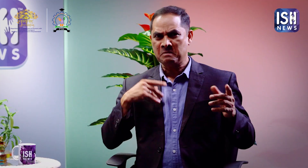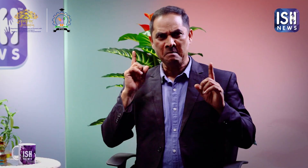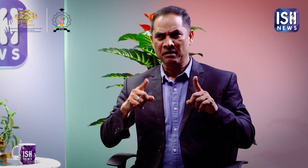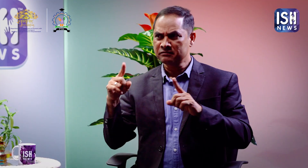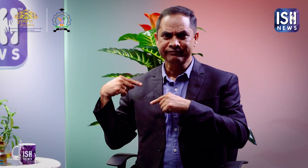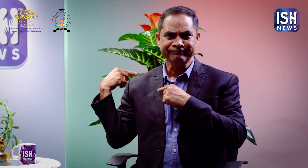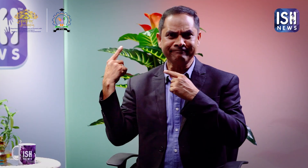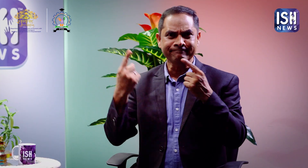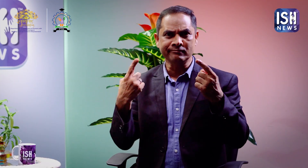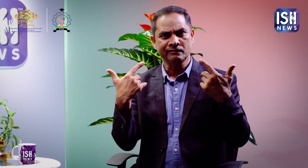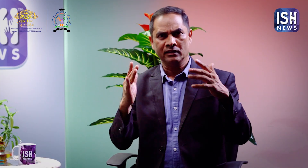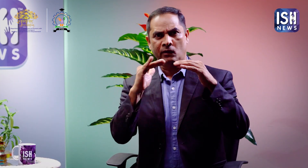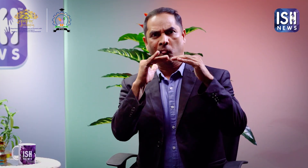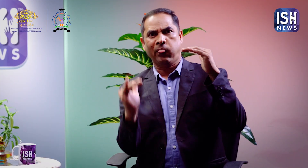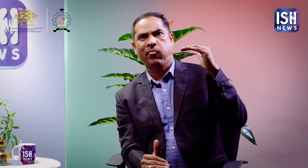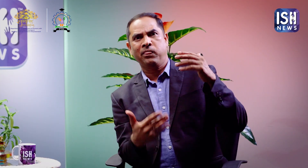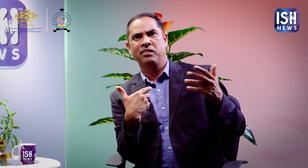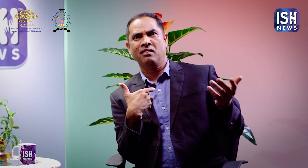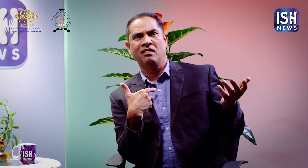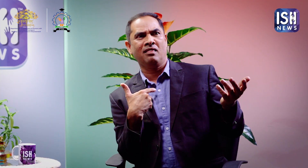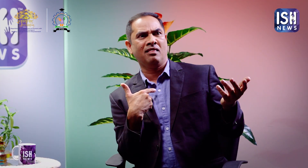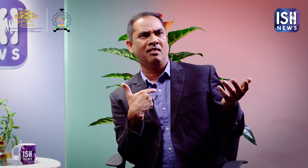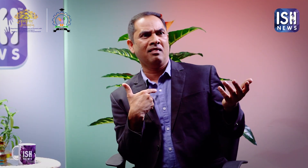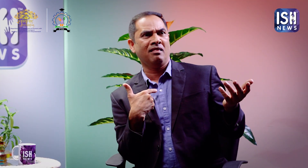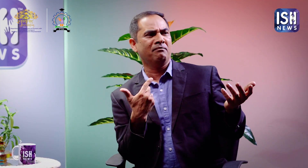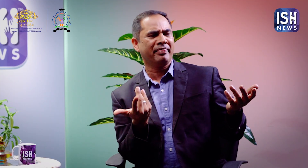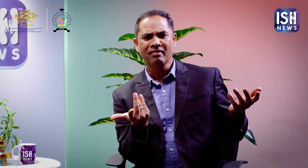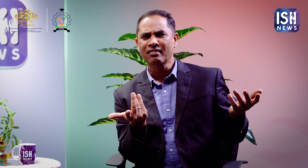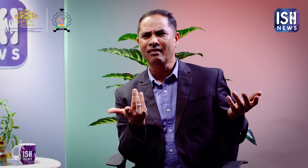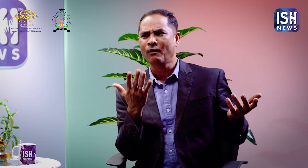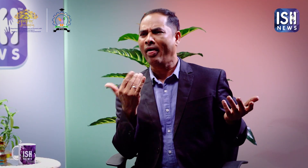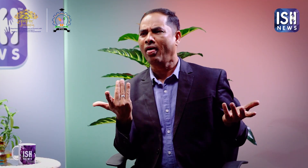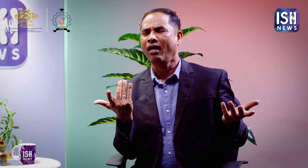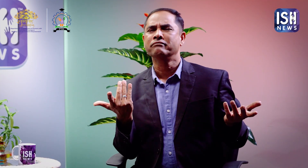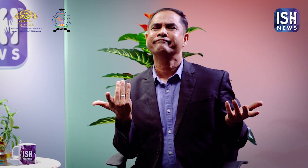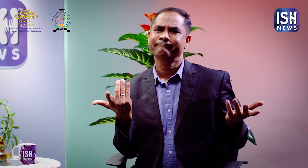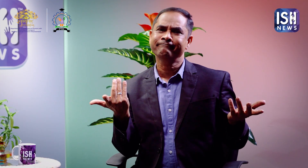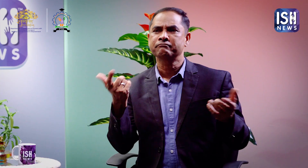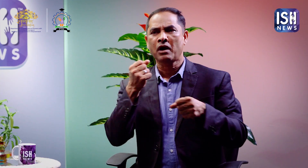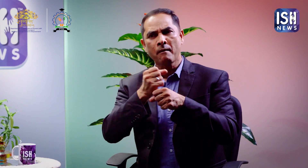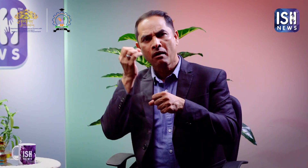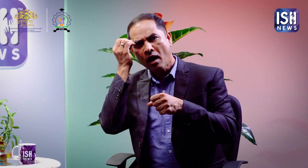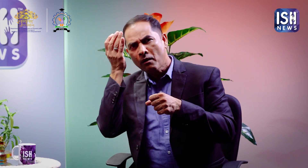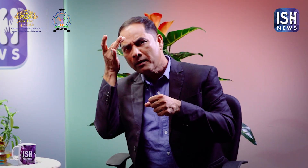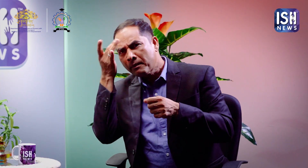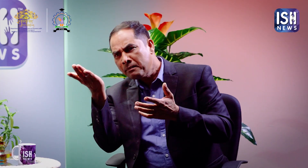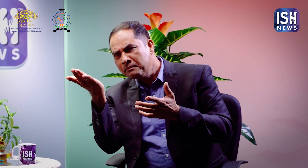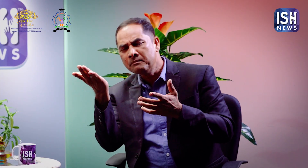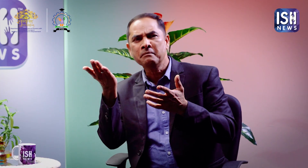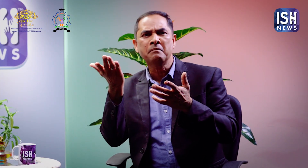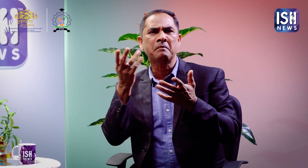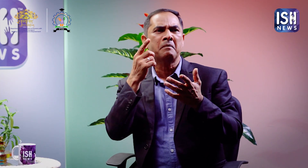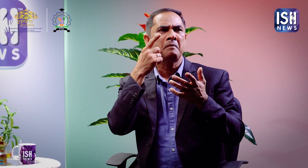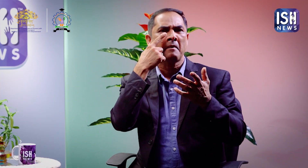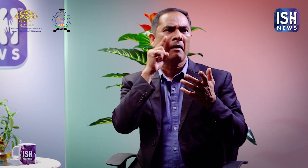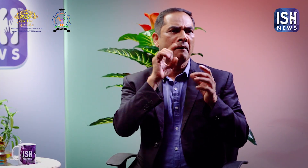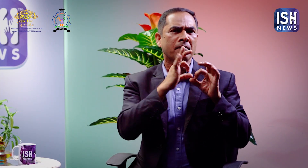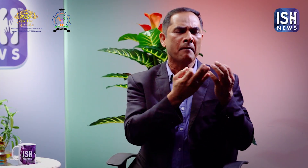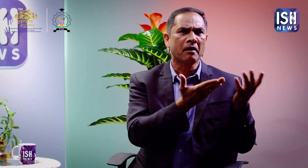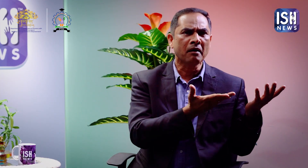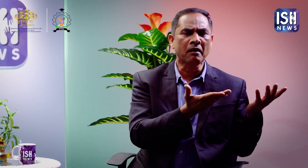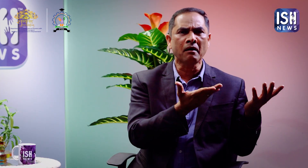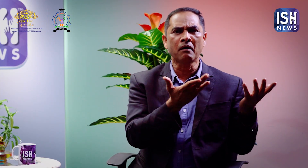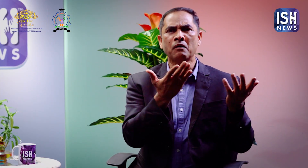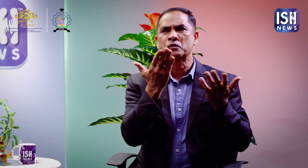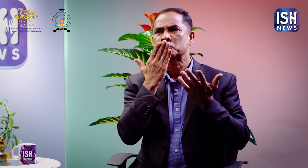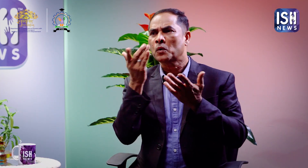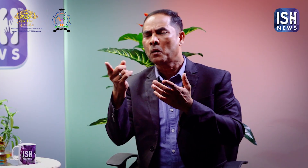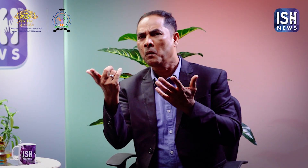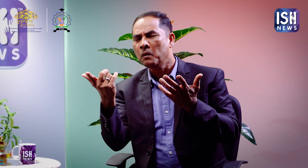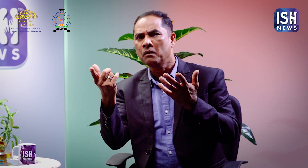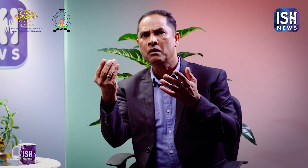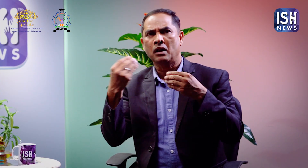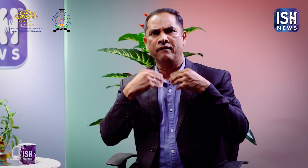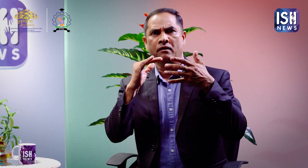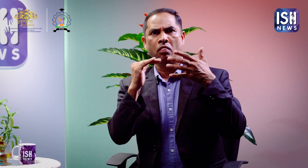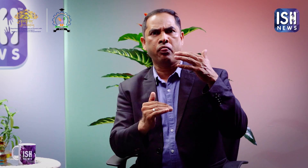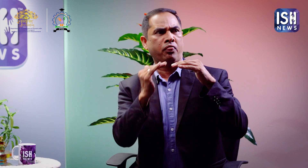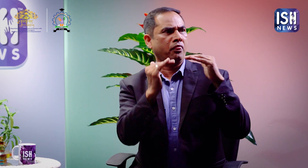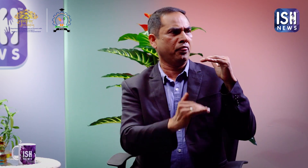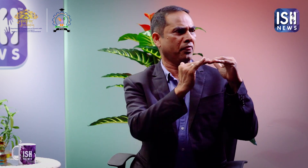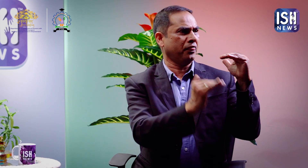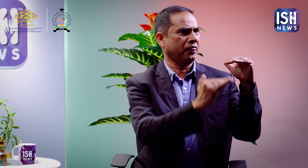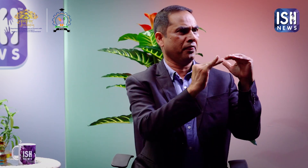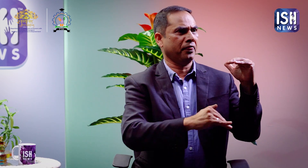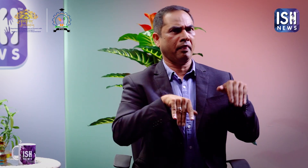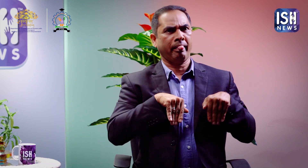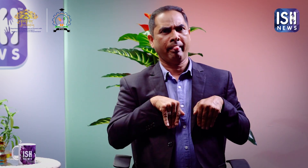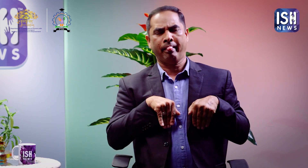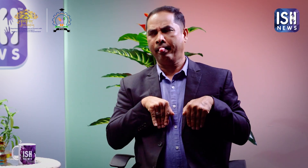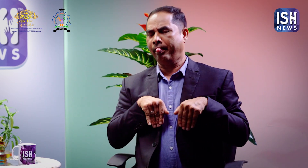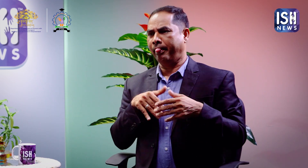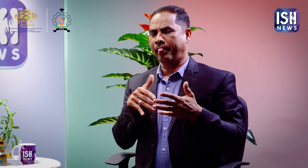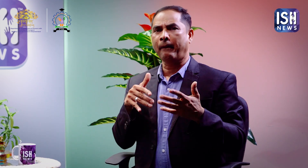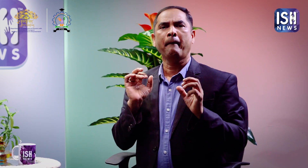Historically, the lack of awareness among governments, families, and schools has led to inadequate accessibility for the Deaf community.